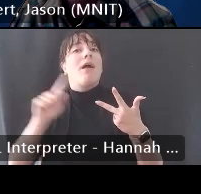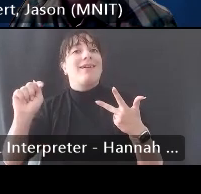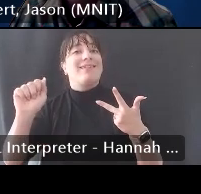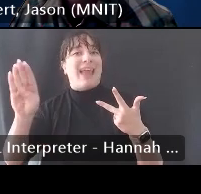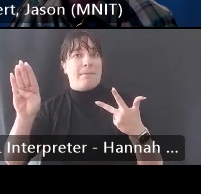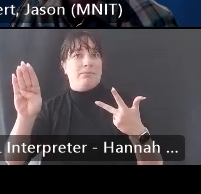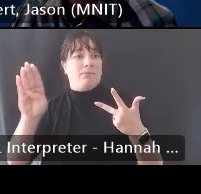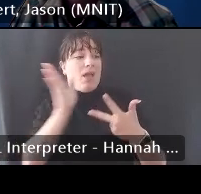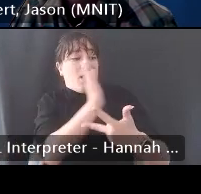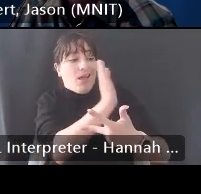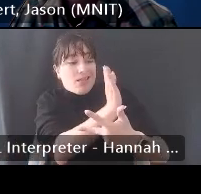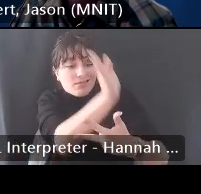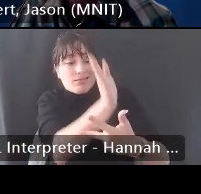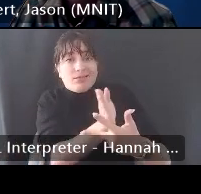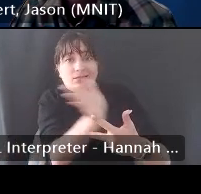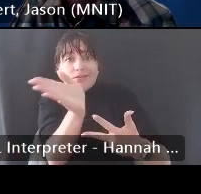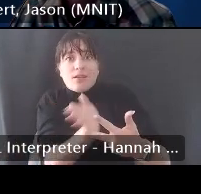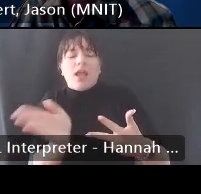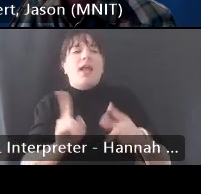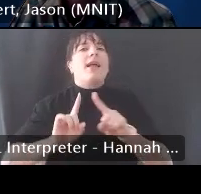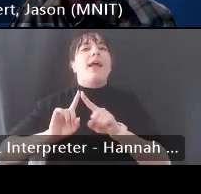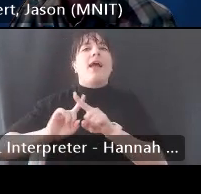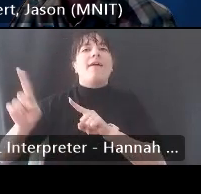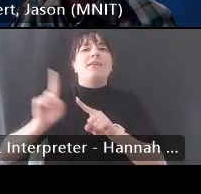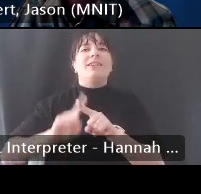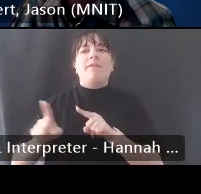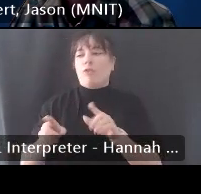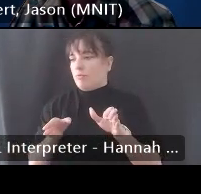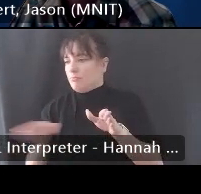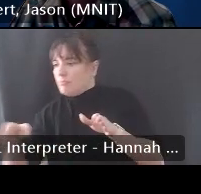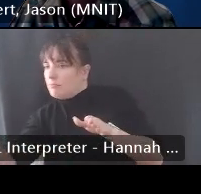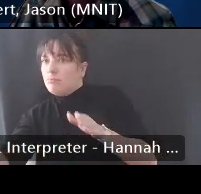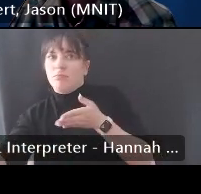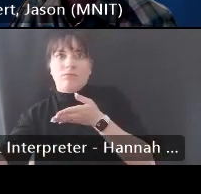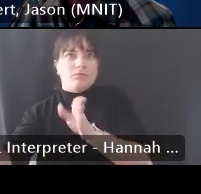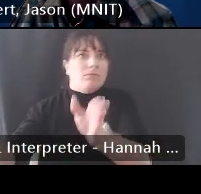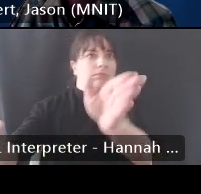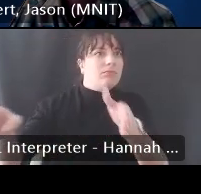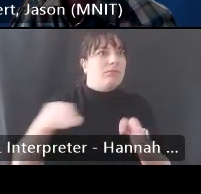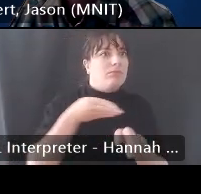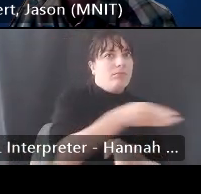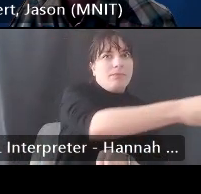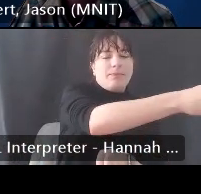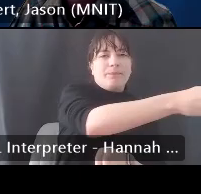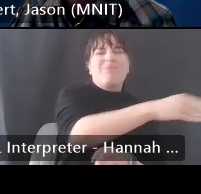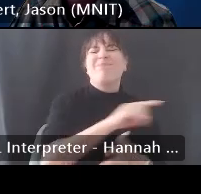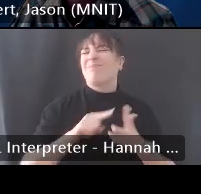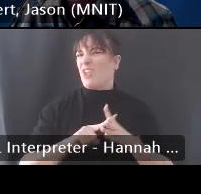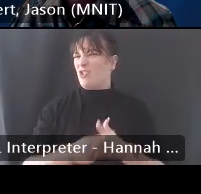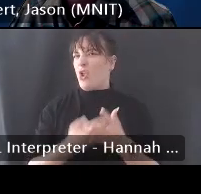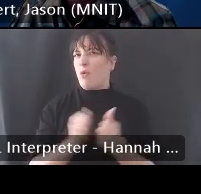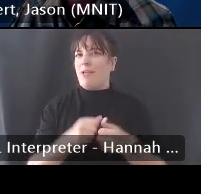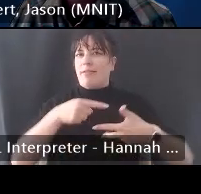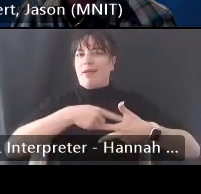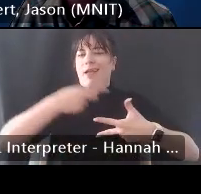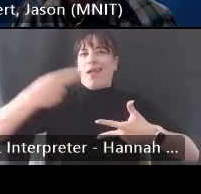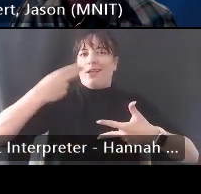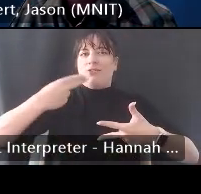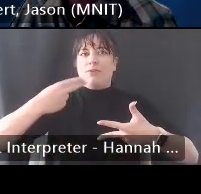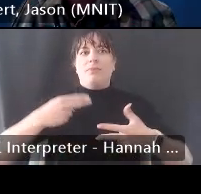So I'm going to start with using headings here. Cumulative impacts mapping and analysis platform,